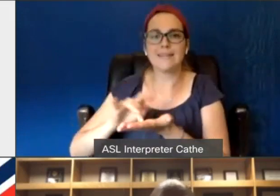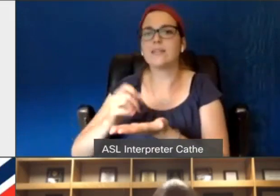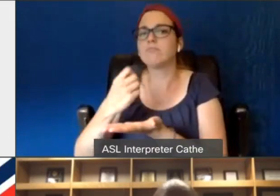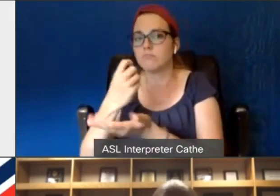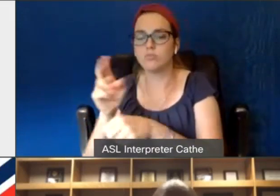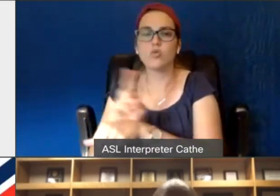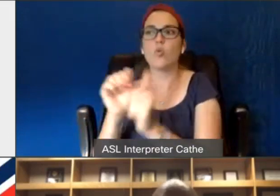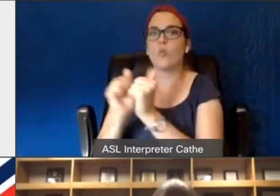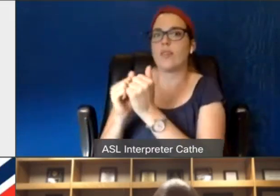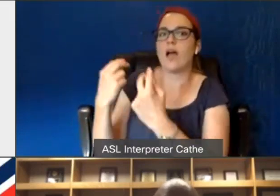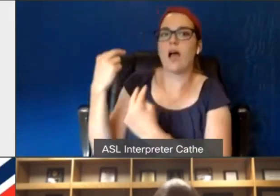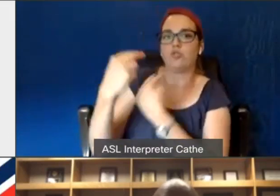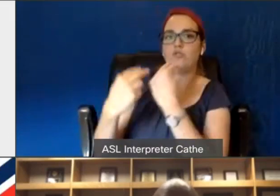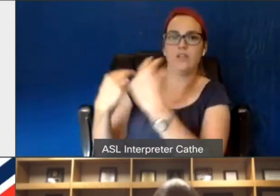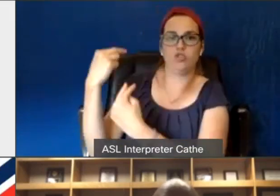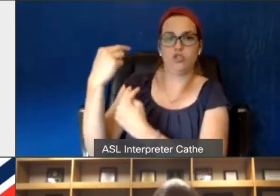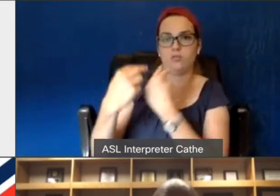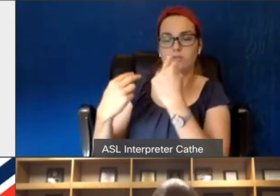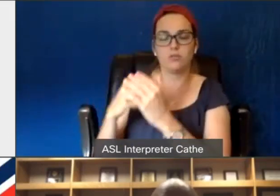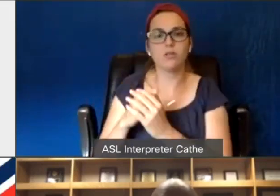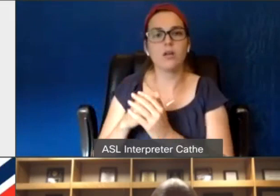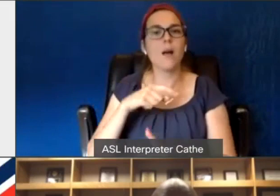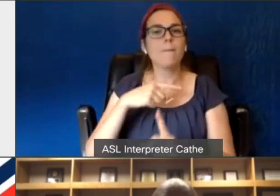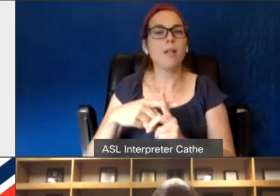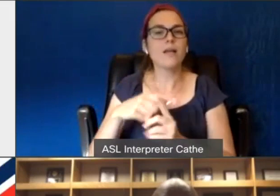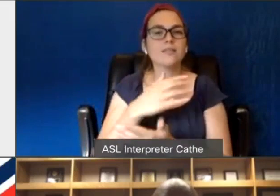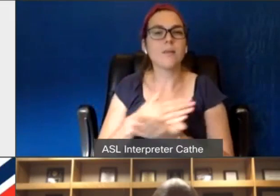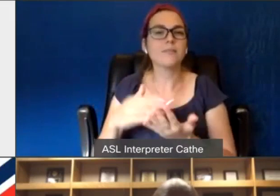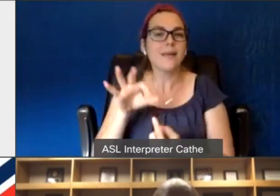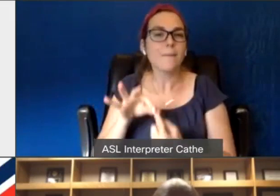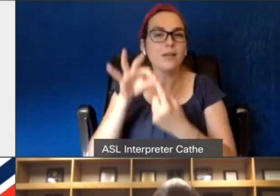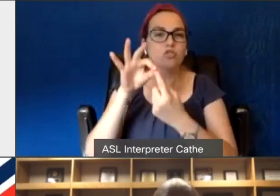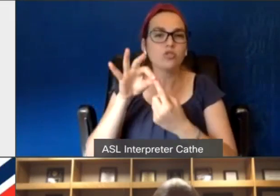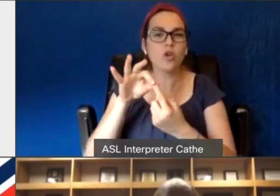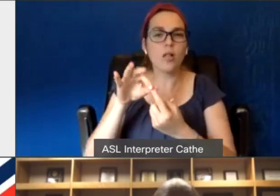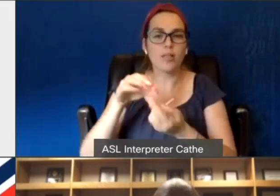(mumble) alluded to this there are these specialized caps that go on their medication jars so the vial